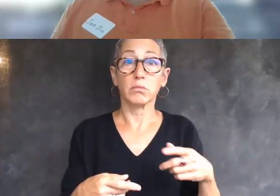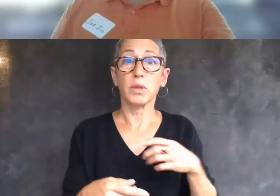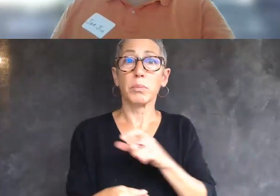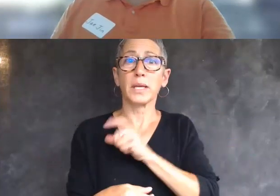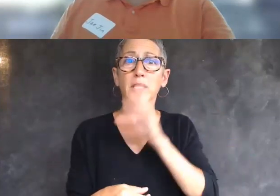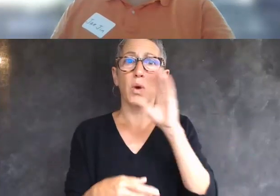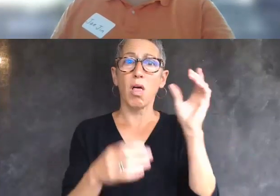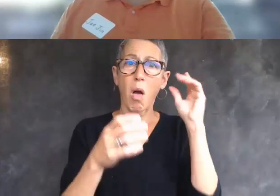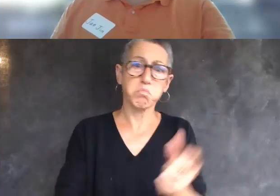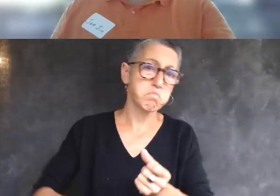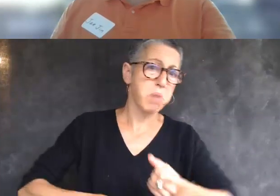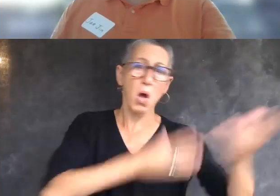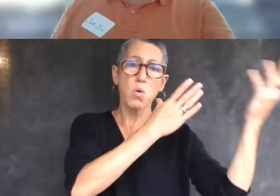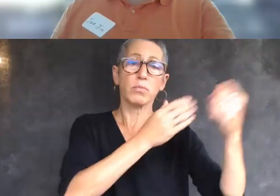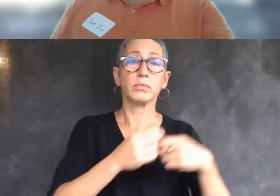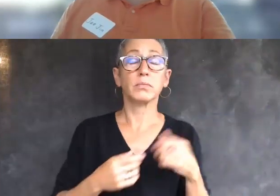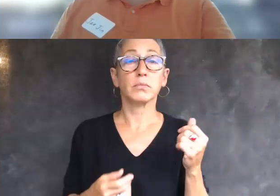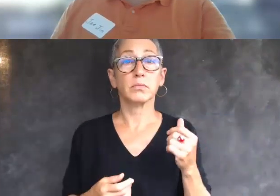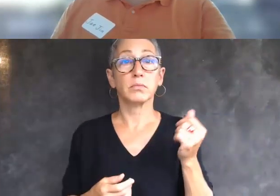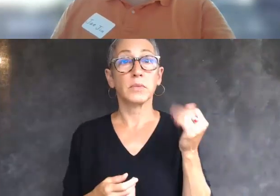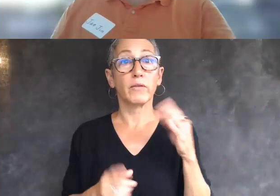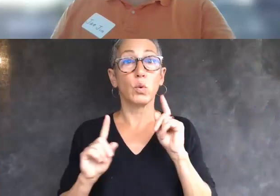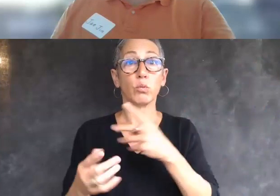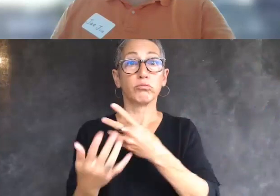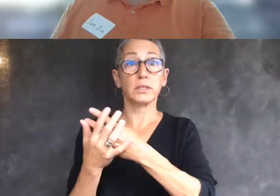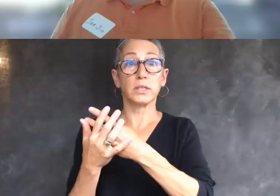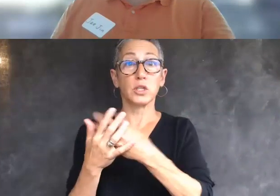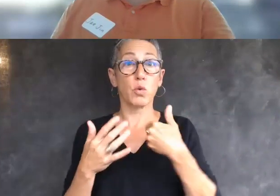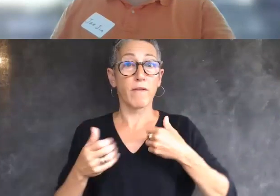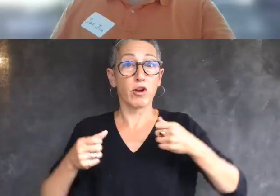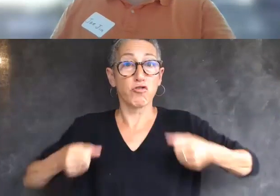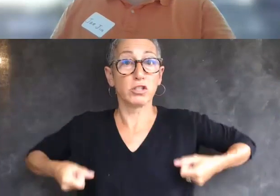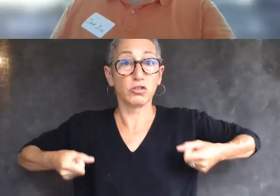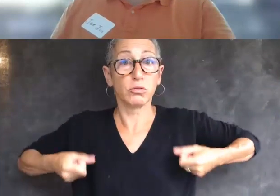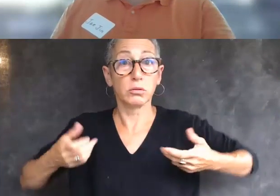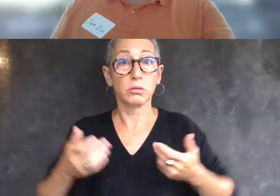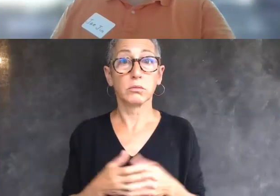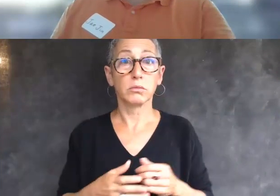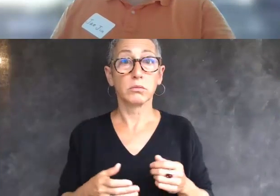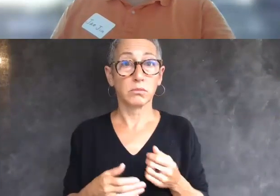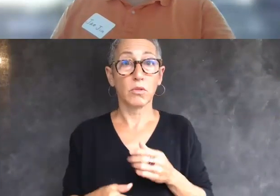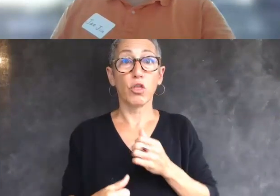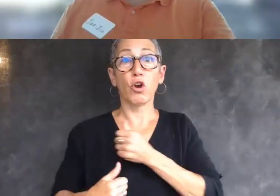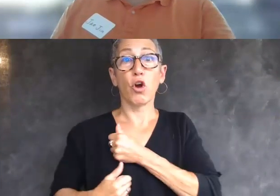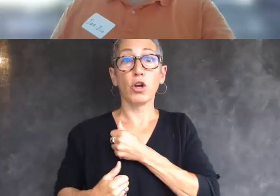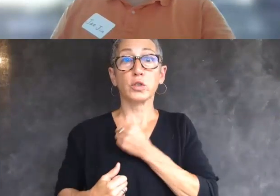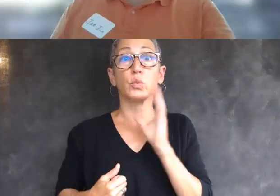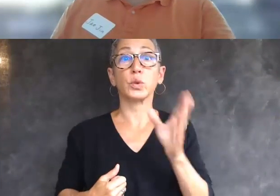The guards would throw away your crutches, they don't care. So I think it's going to come down to training, is going to come down to some policies.